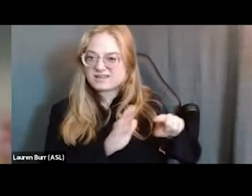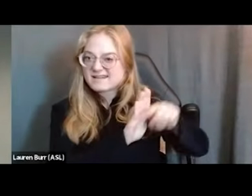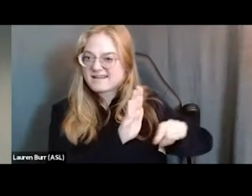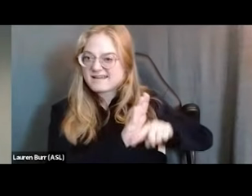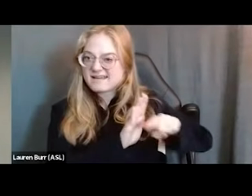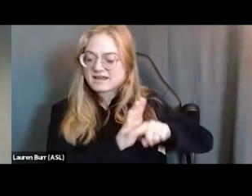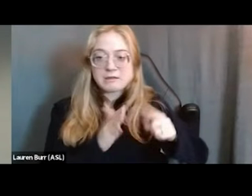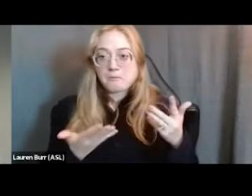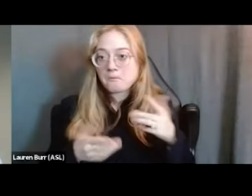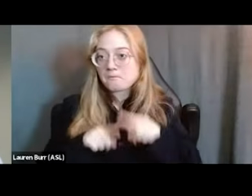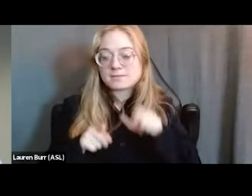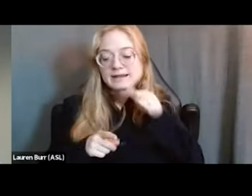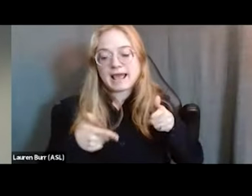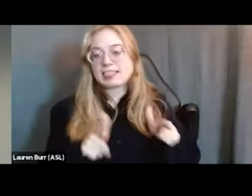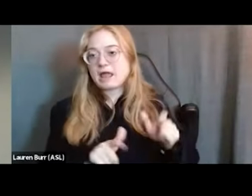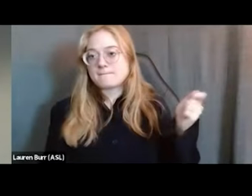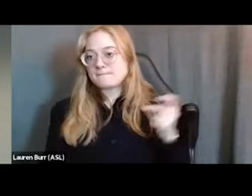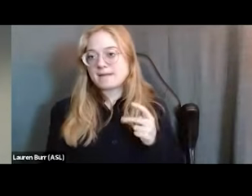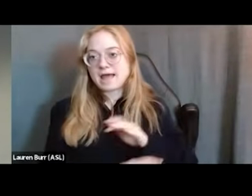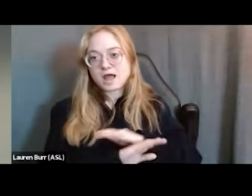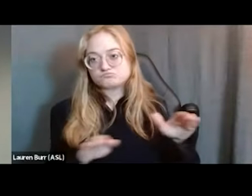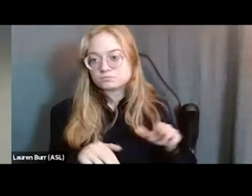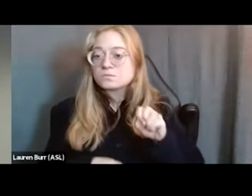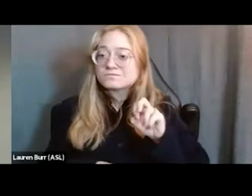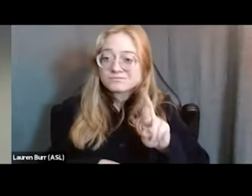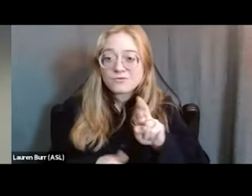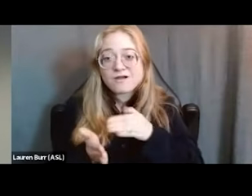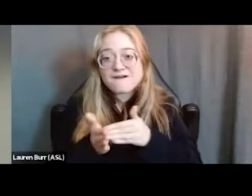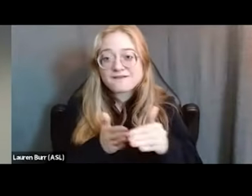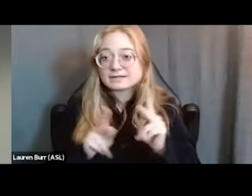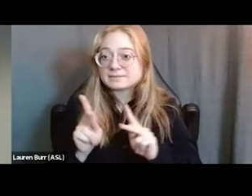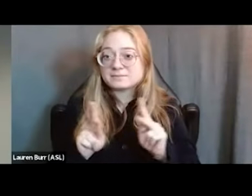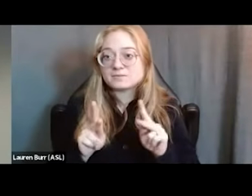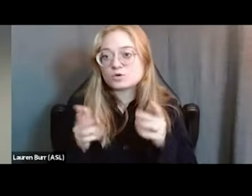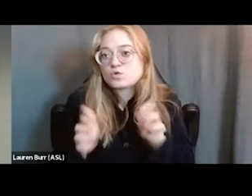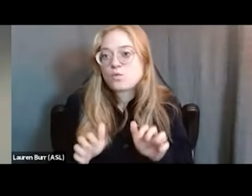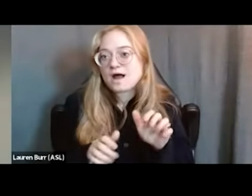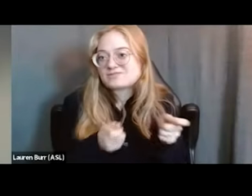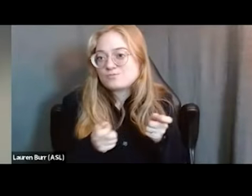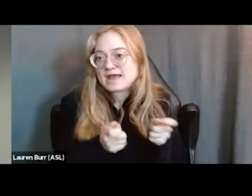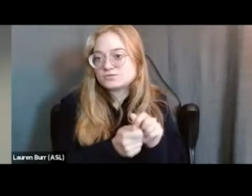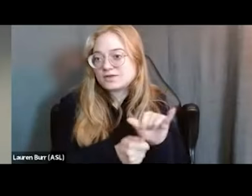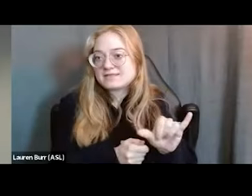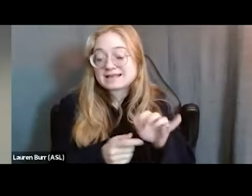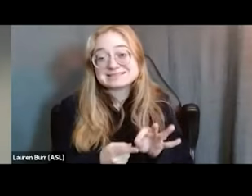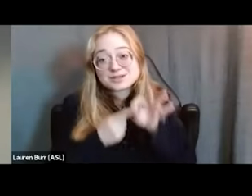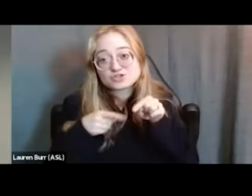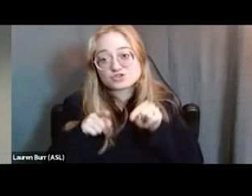they might not be allowed back at the particular shelter. Oftentimes that's not something people are wanting to manage, especially in the shelter setting.